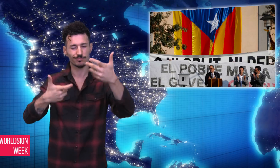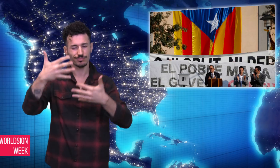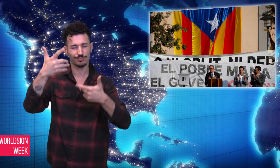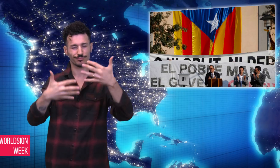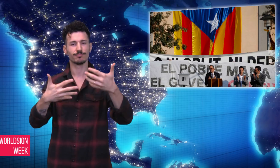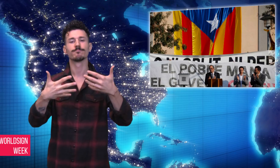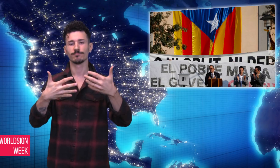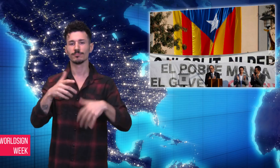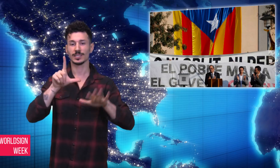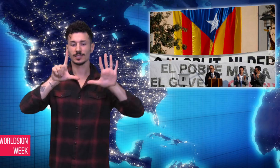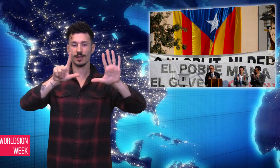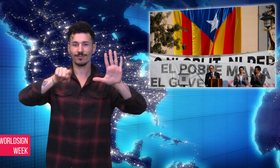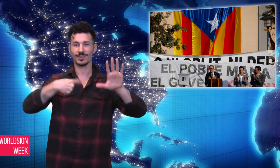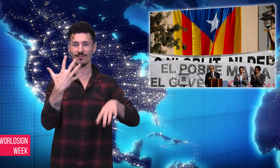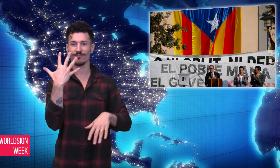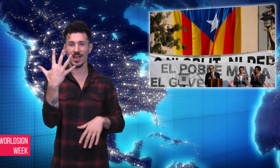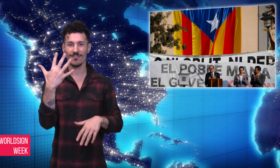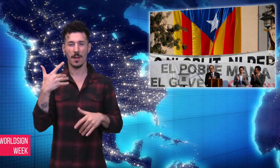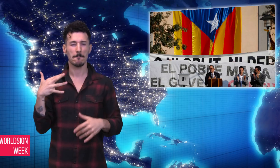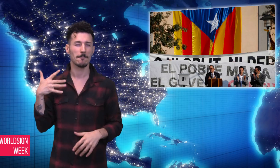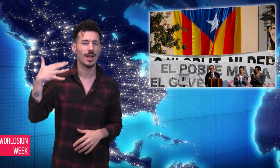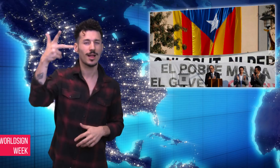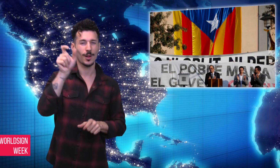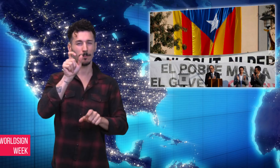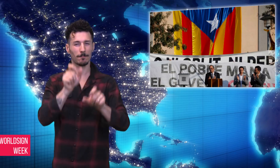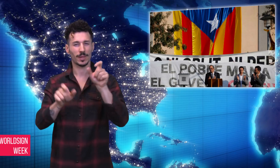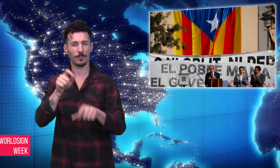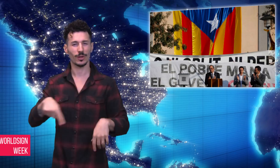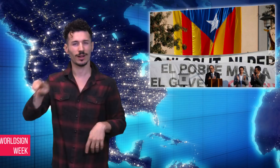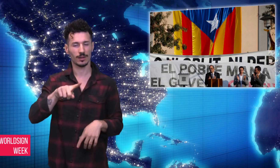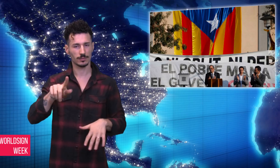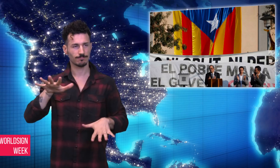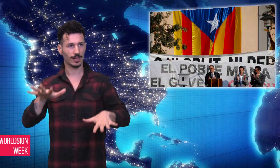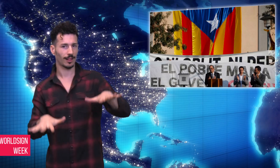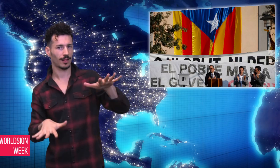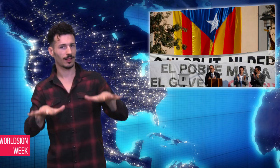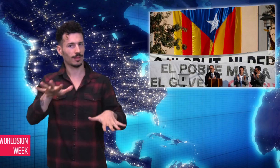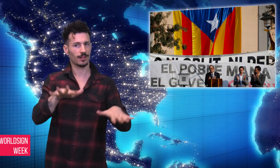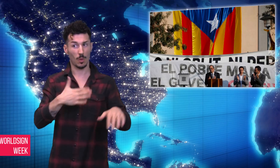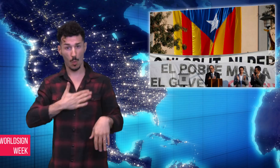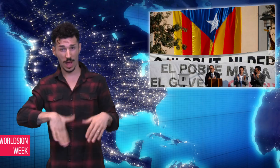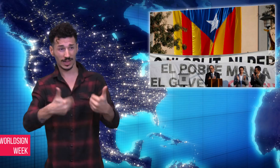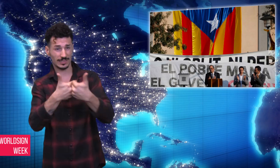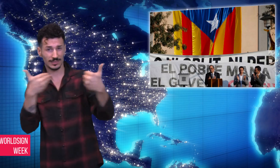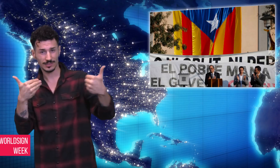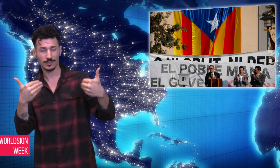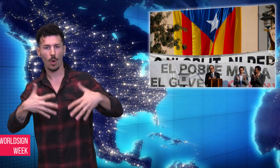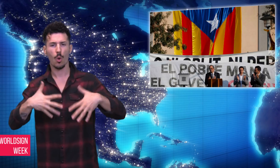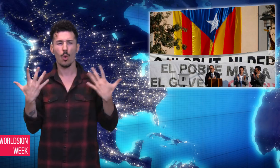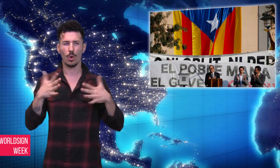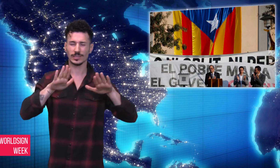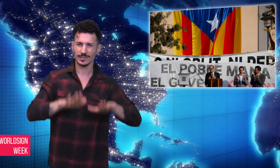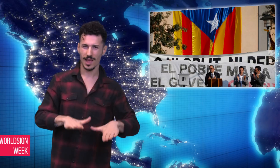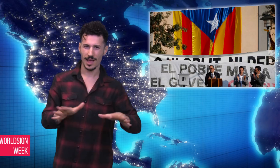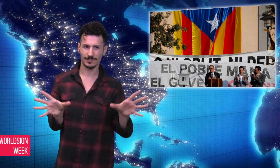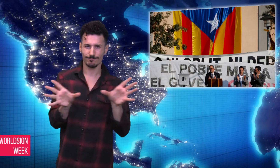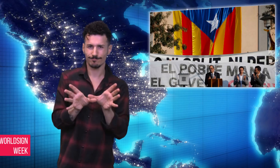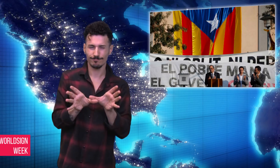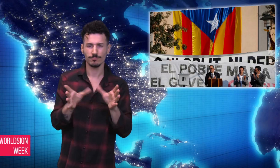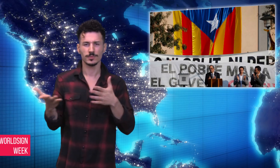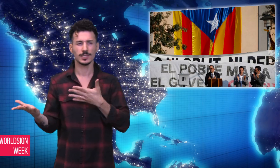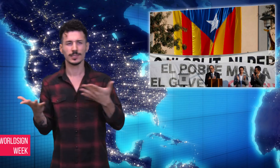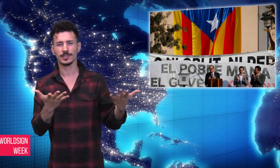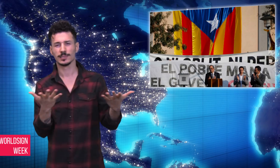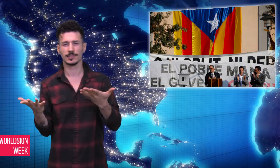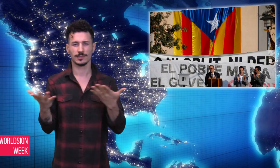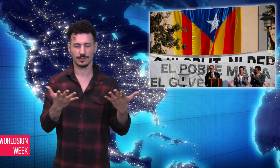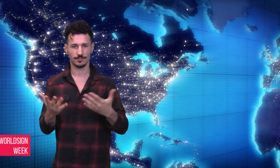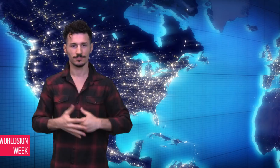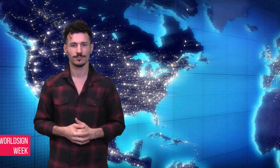the independence issue.